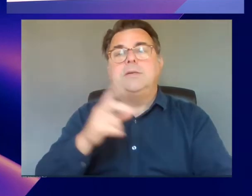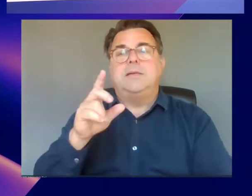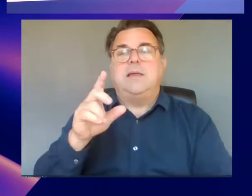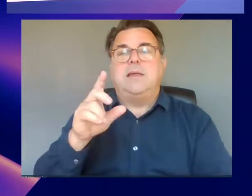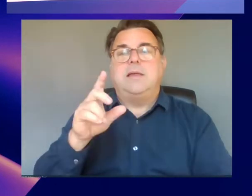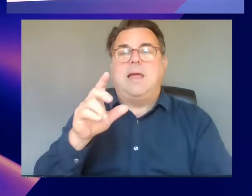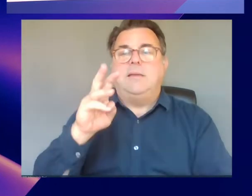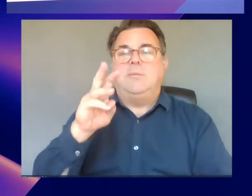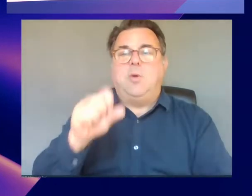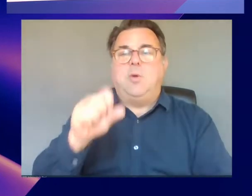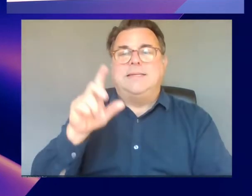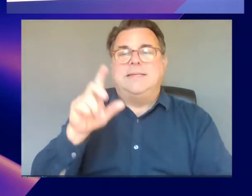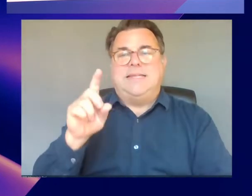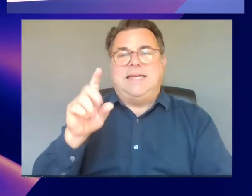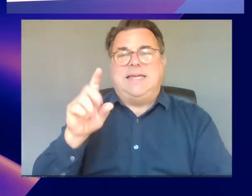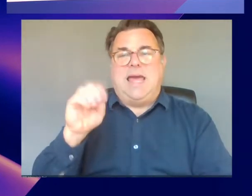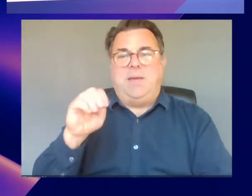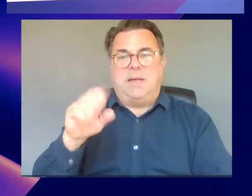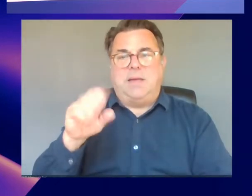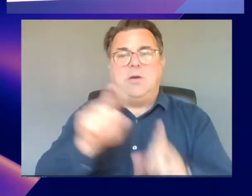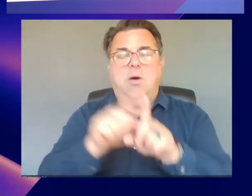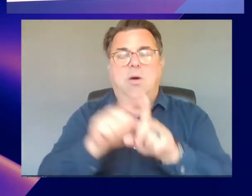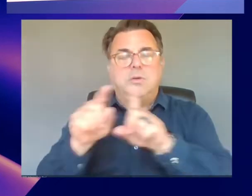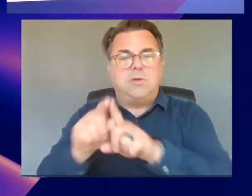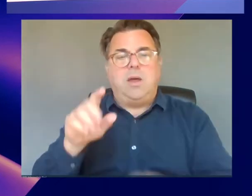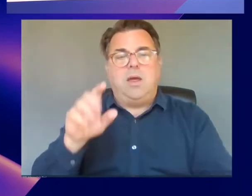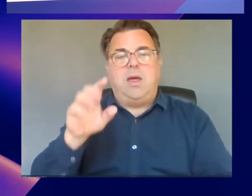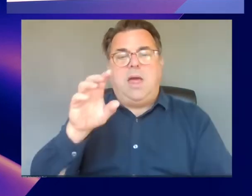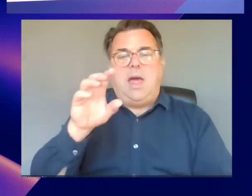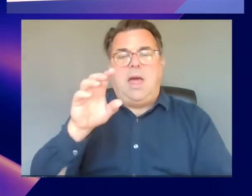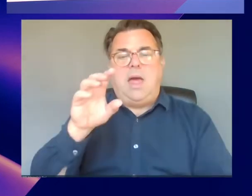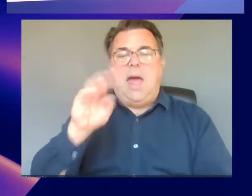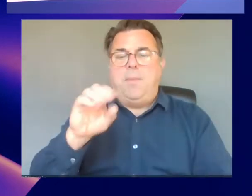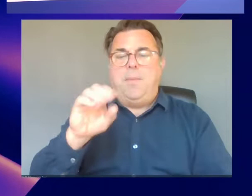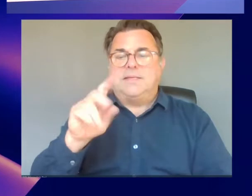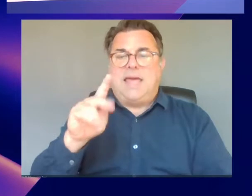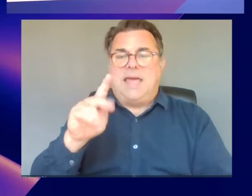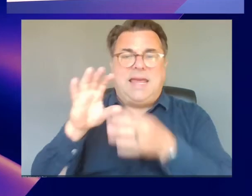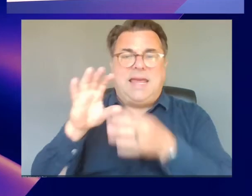and then we have MSK Connect. MSK Connect is like closer to Apache,